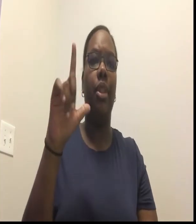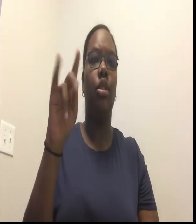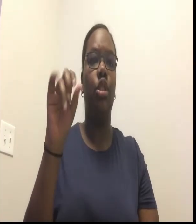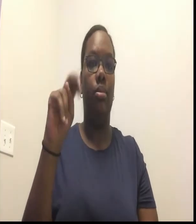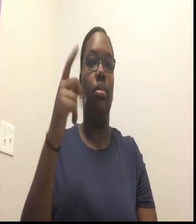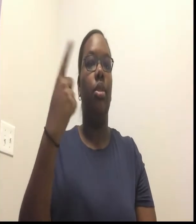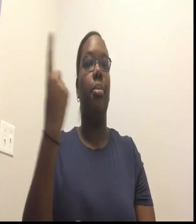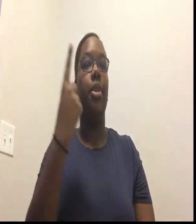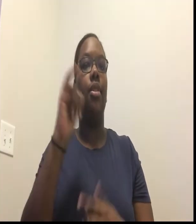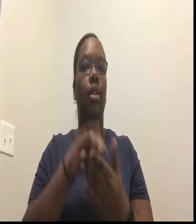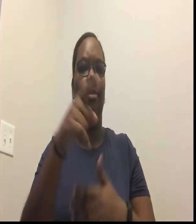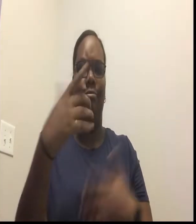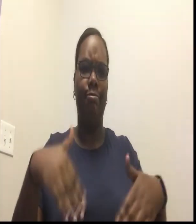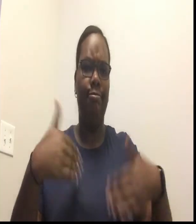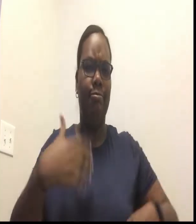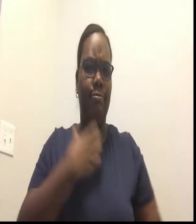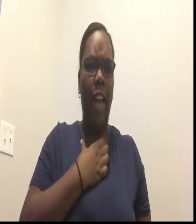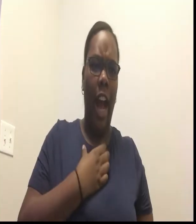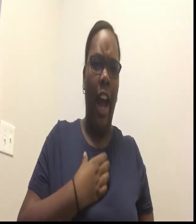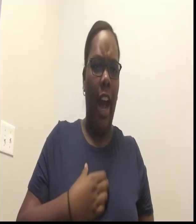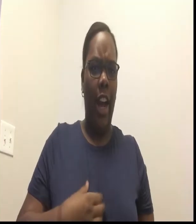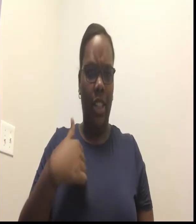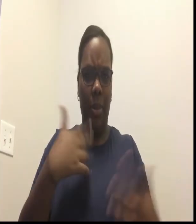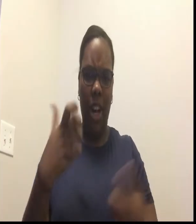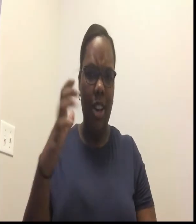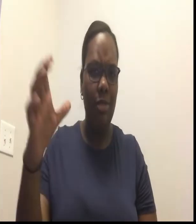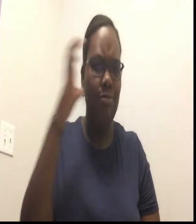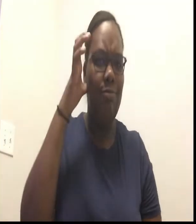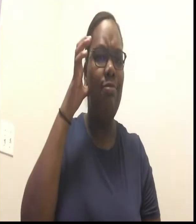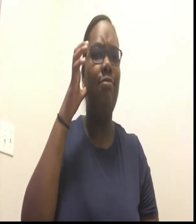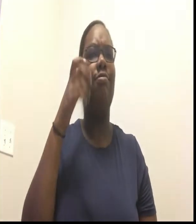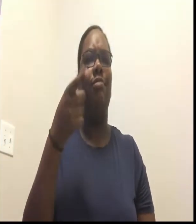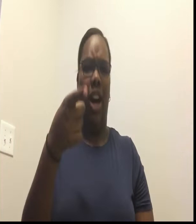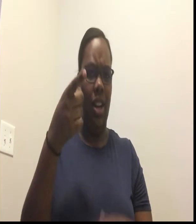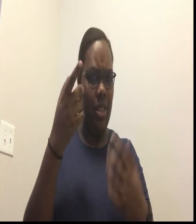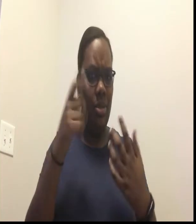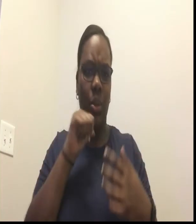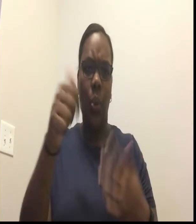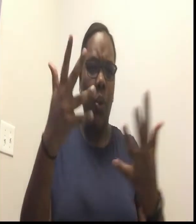contentious. When you're debating emulsion especially if it's something